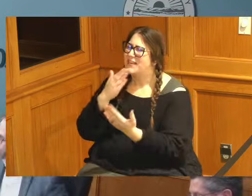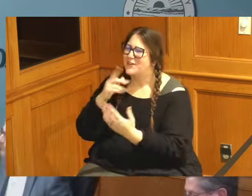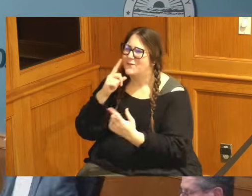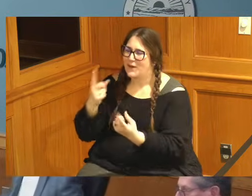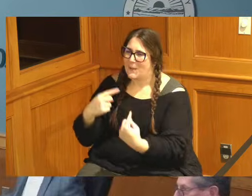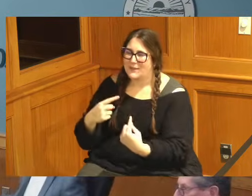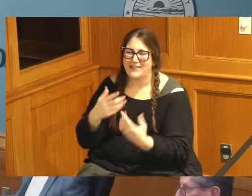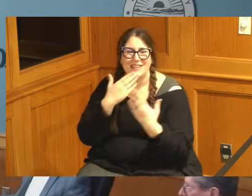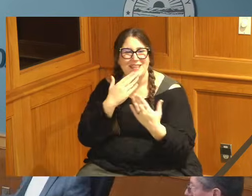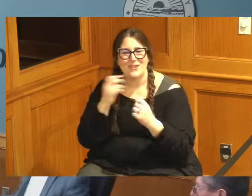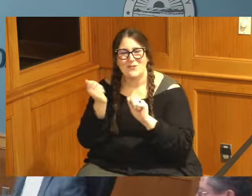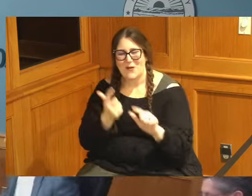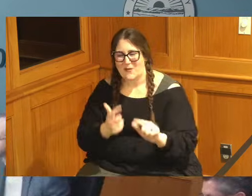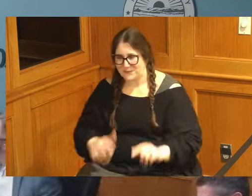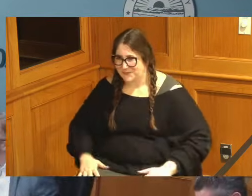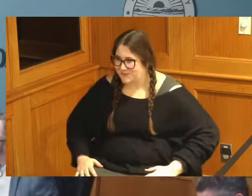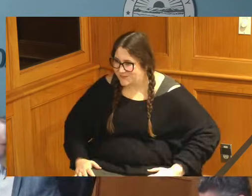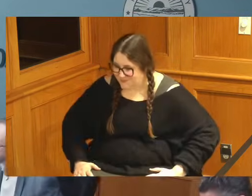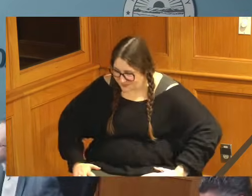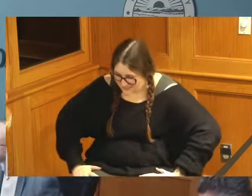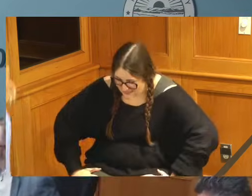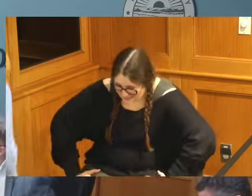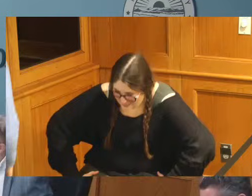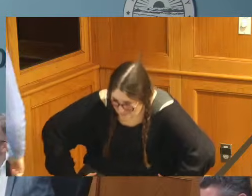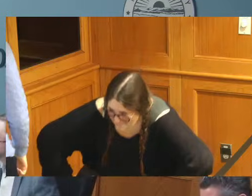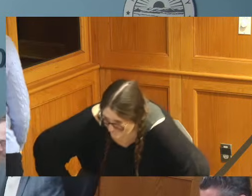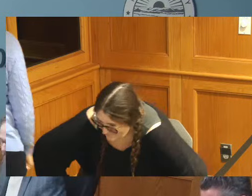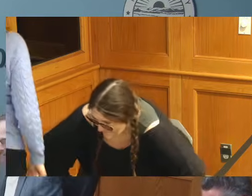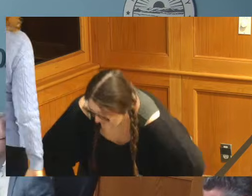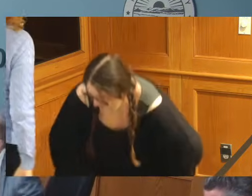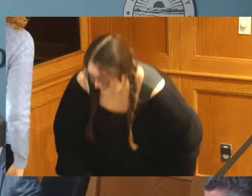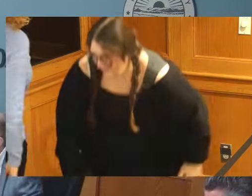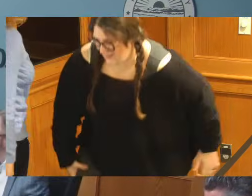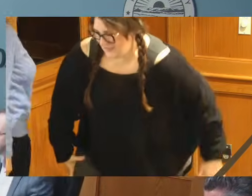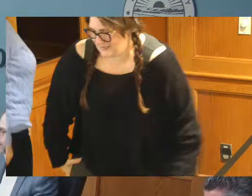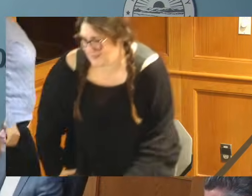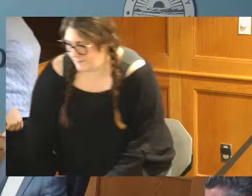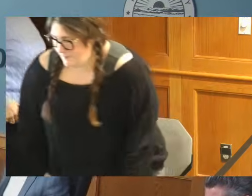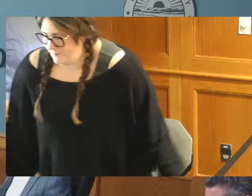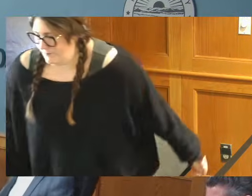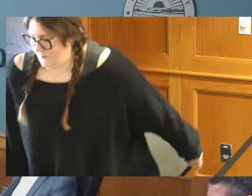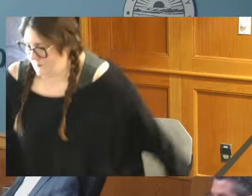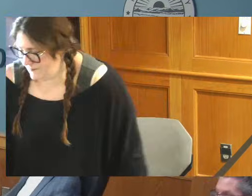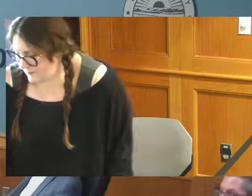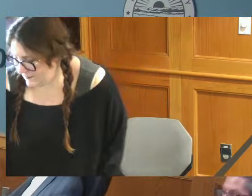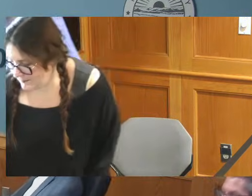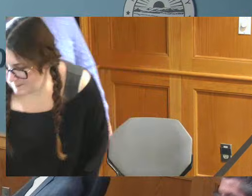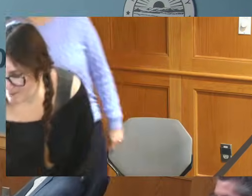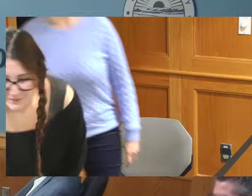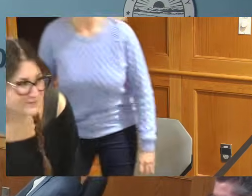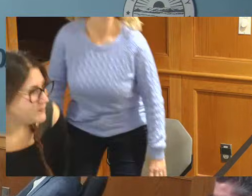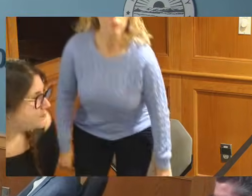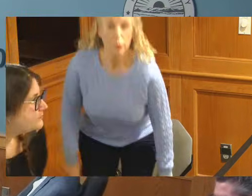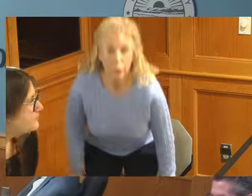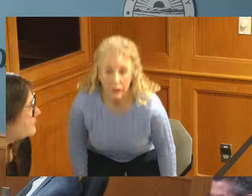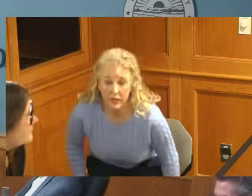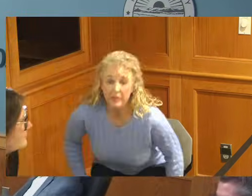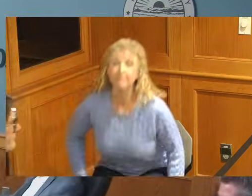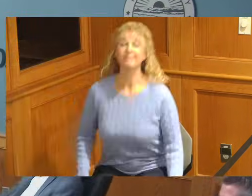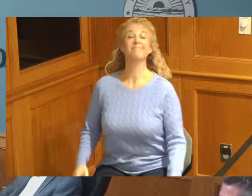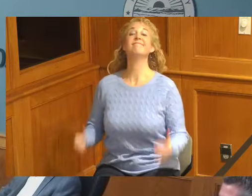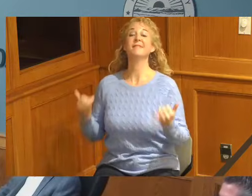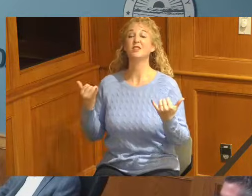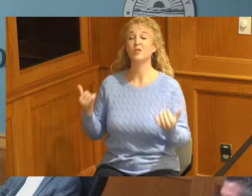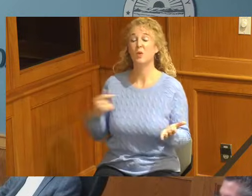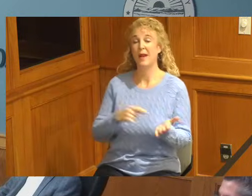Okay. Our next agenda item is affordable housing update. Luke Blocker, Cincinnati CDF. I just say